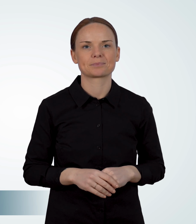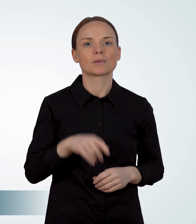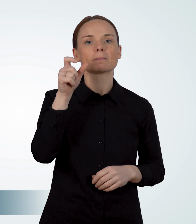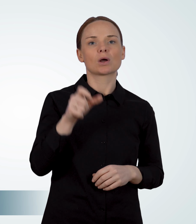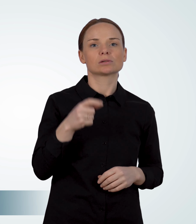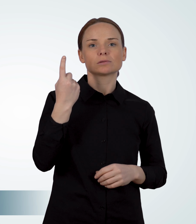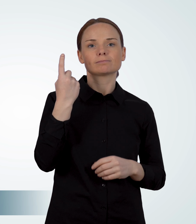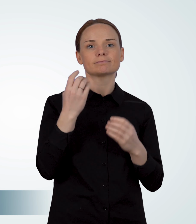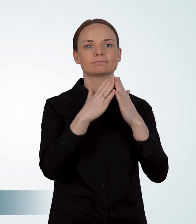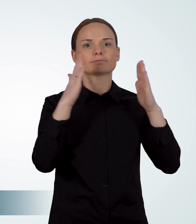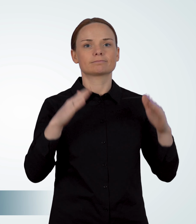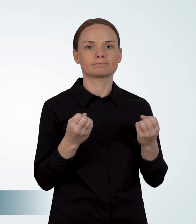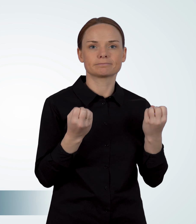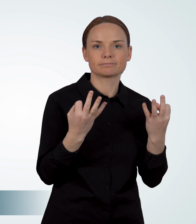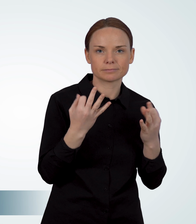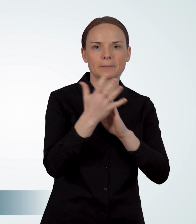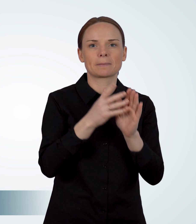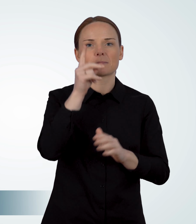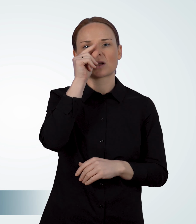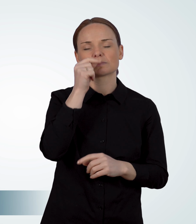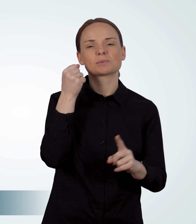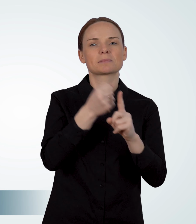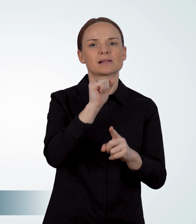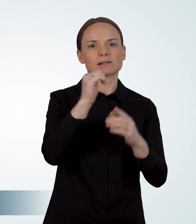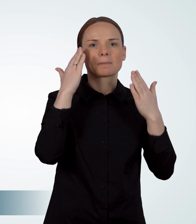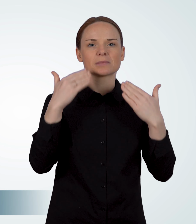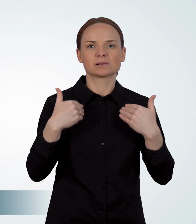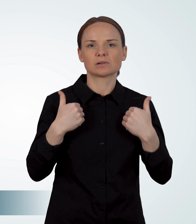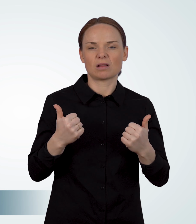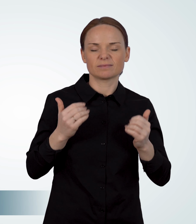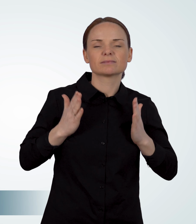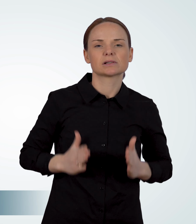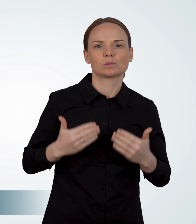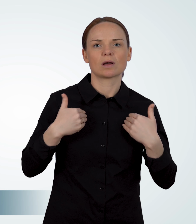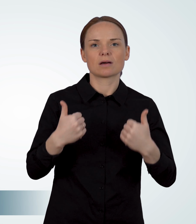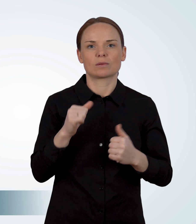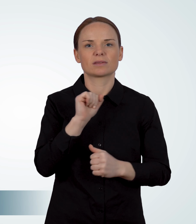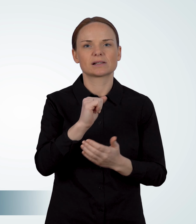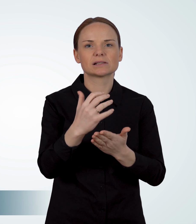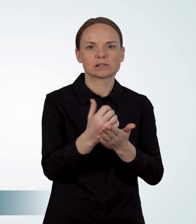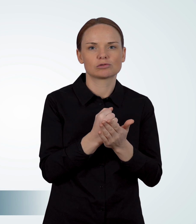Homelessness can have serious effects on a person’s mental and physical health, their security and their safety.